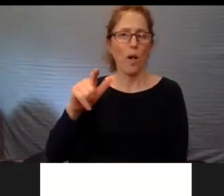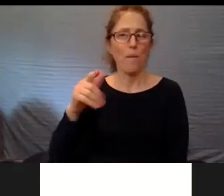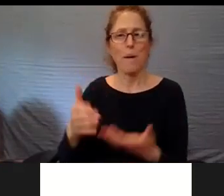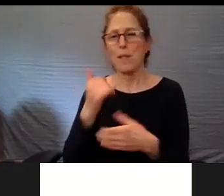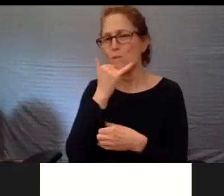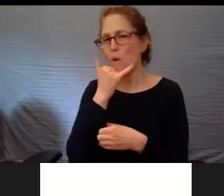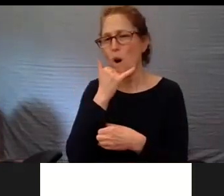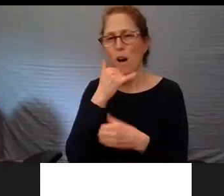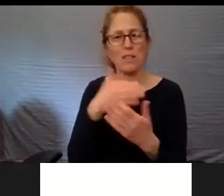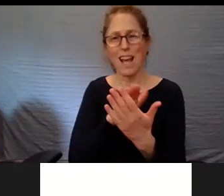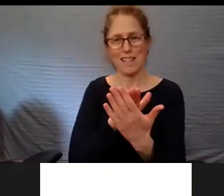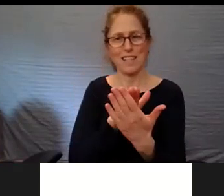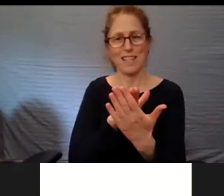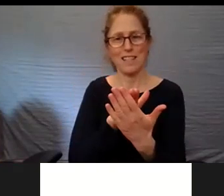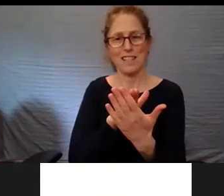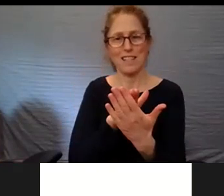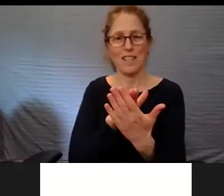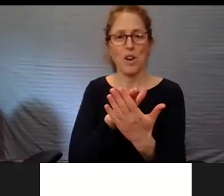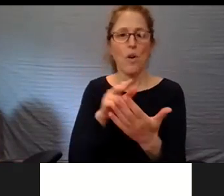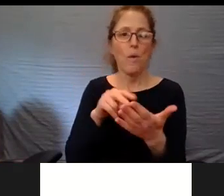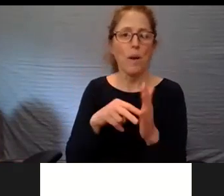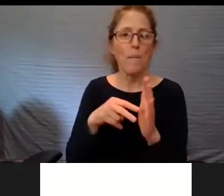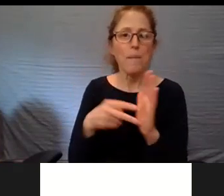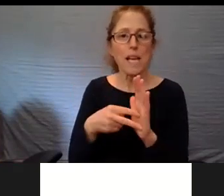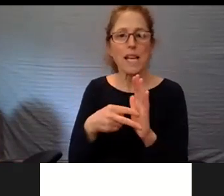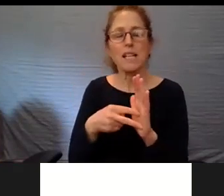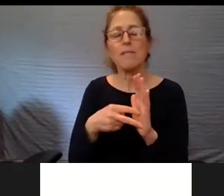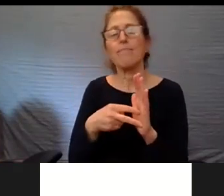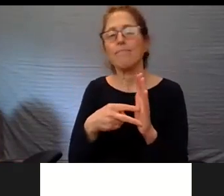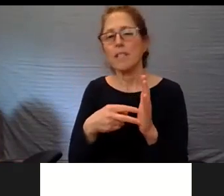What I mean by that is specifically the term "fight."